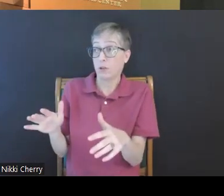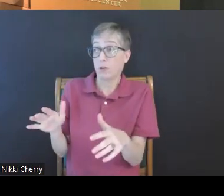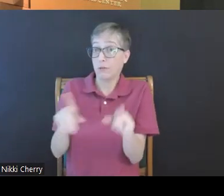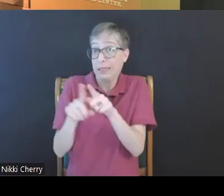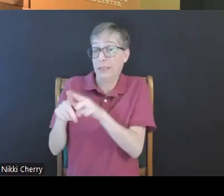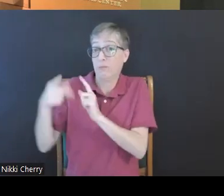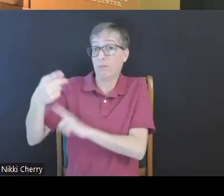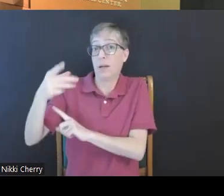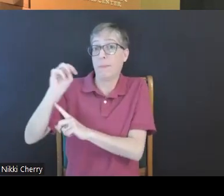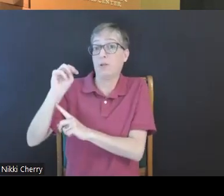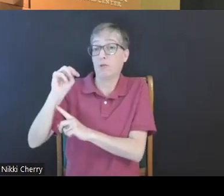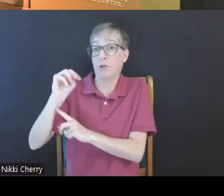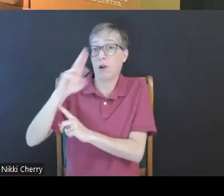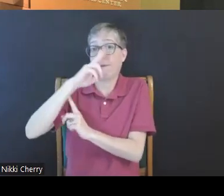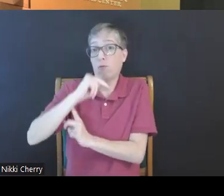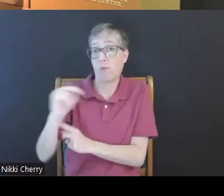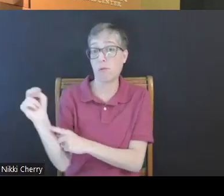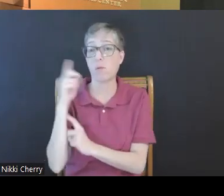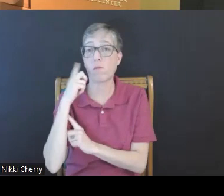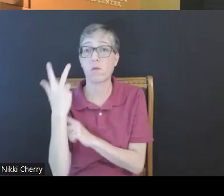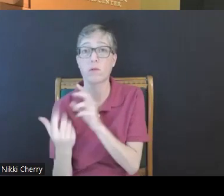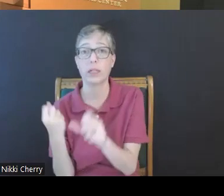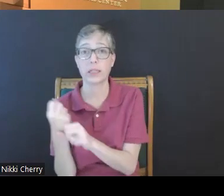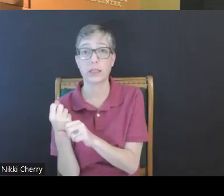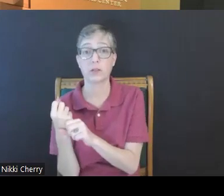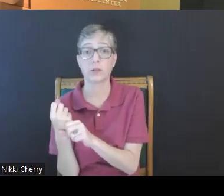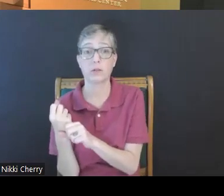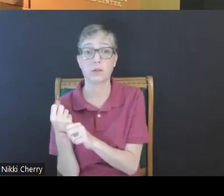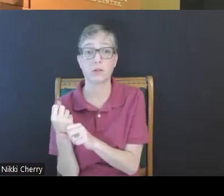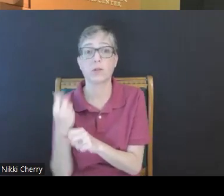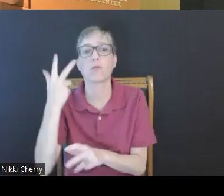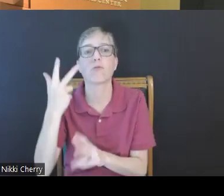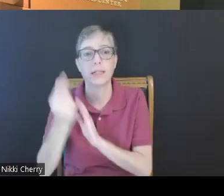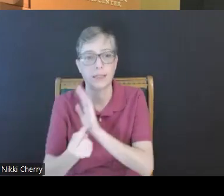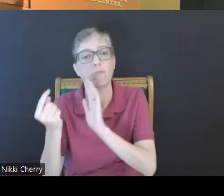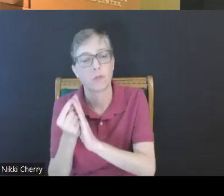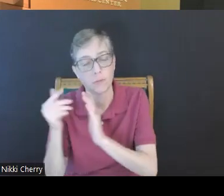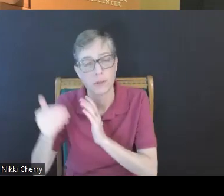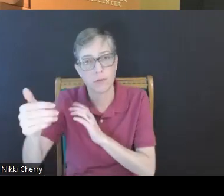was a very accomplished lady uh and and and I said to her I was a very young person and I said to her